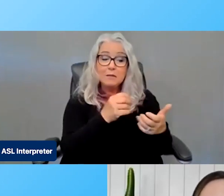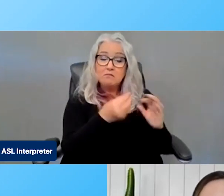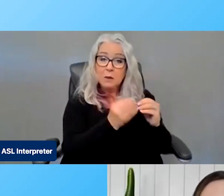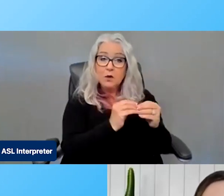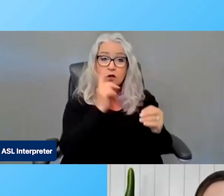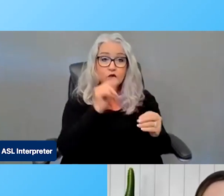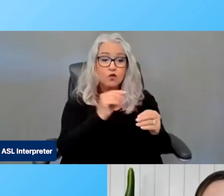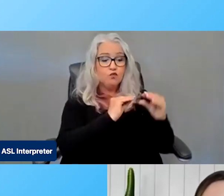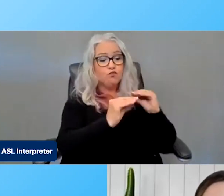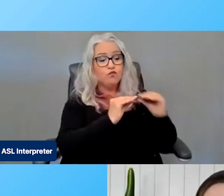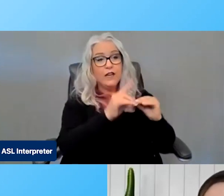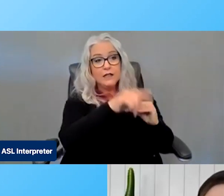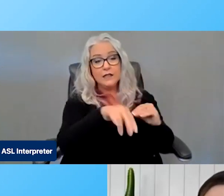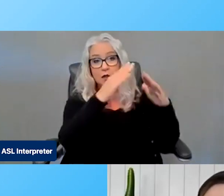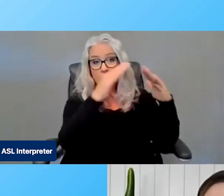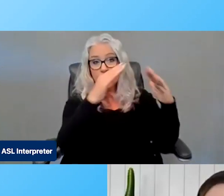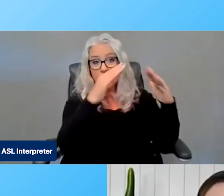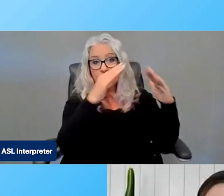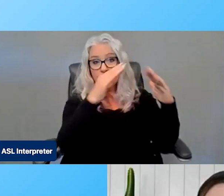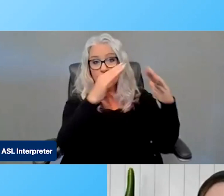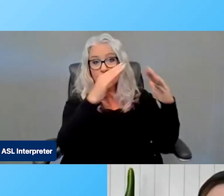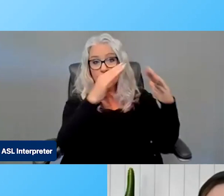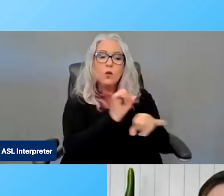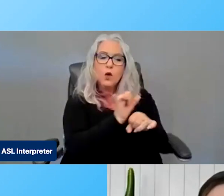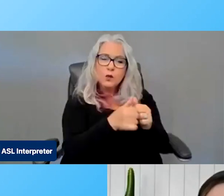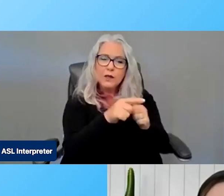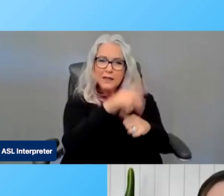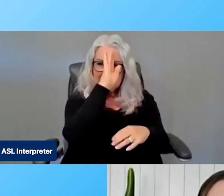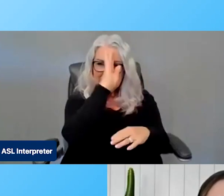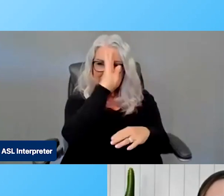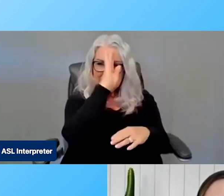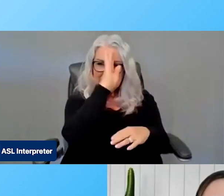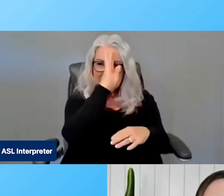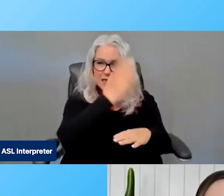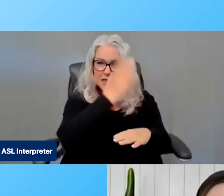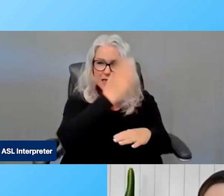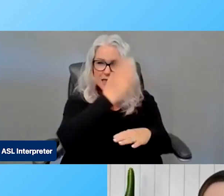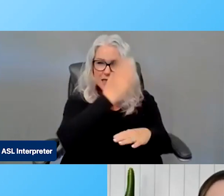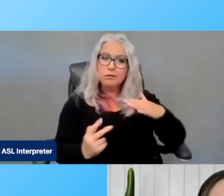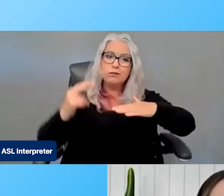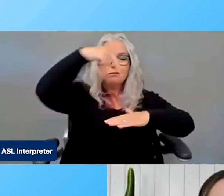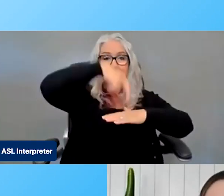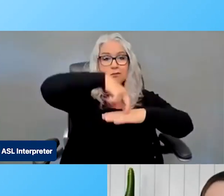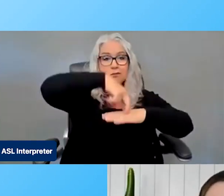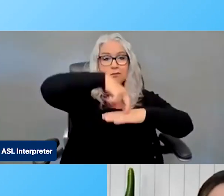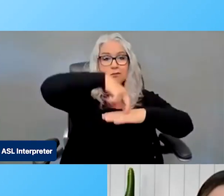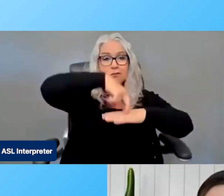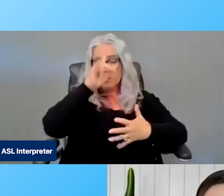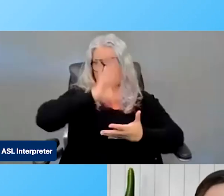We also worked with his son to get up on the roof with him and take some photos of the danger which were extensive.